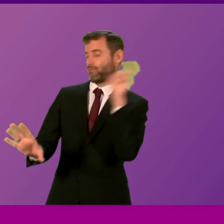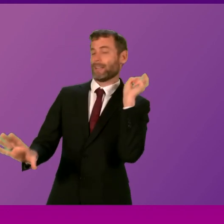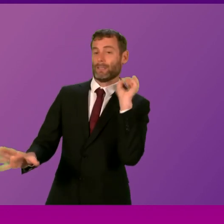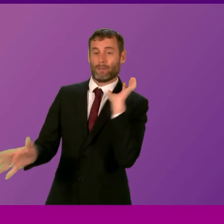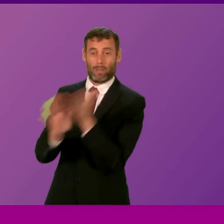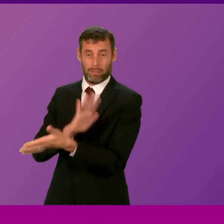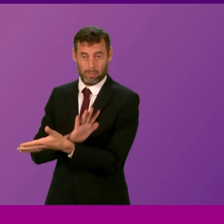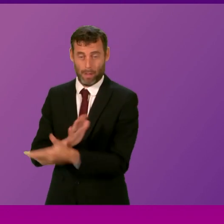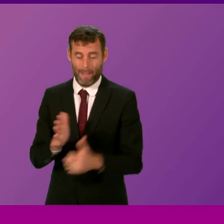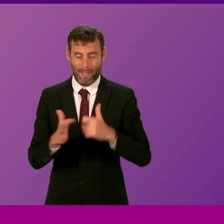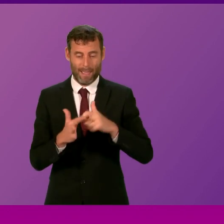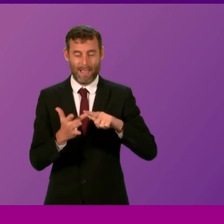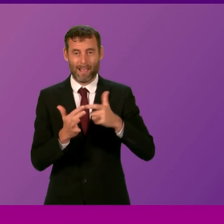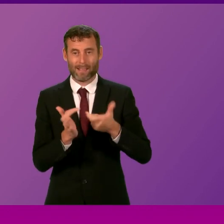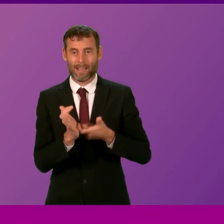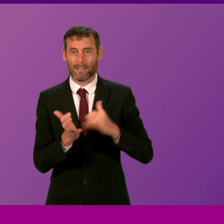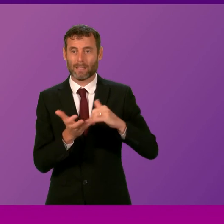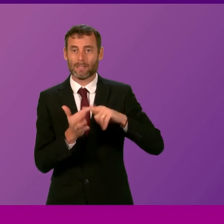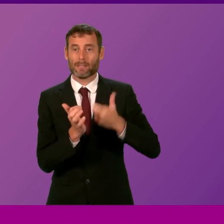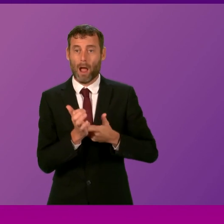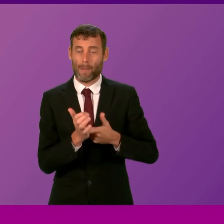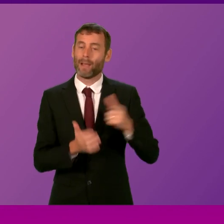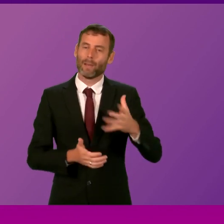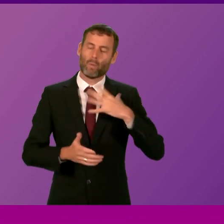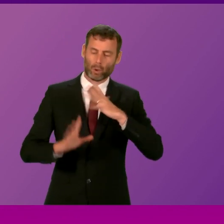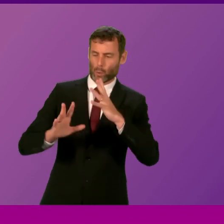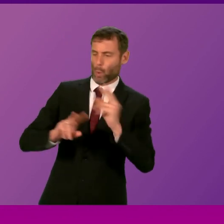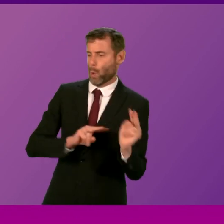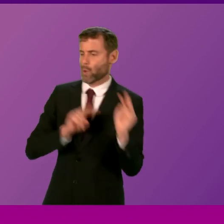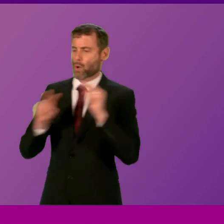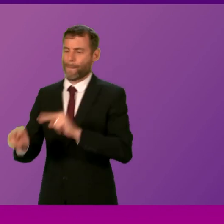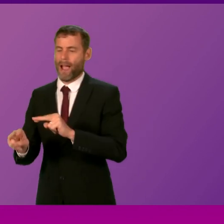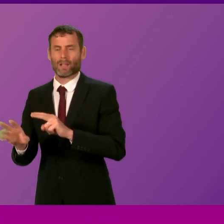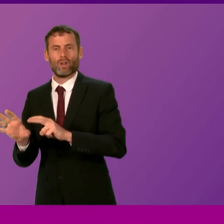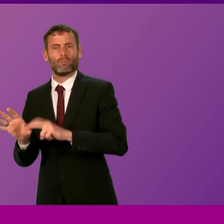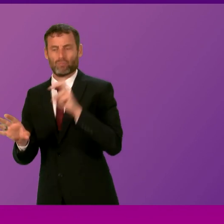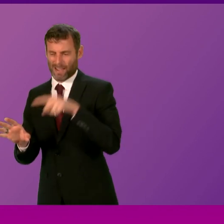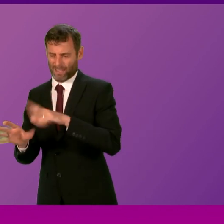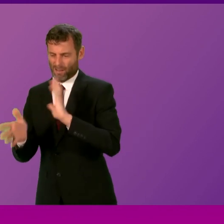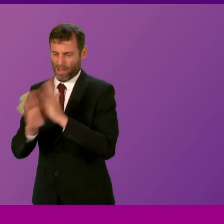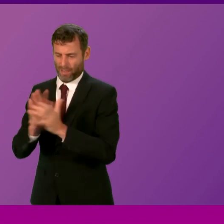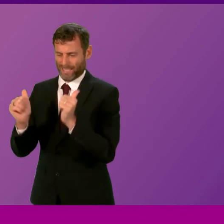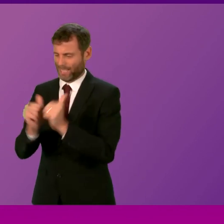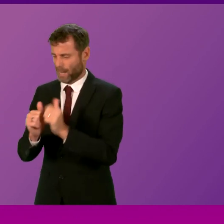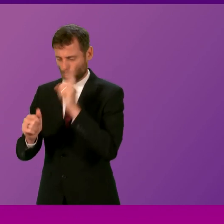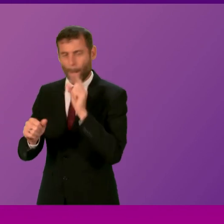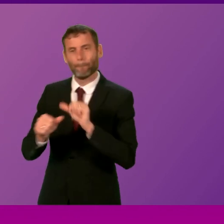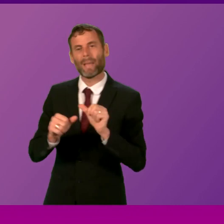tweak that ruinous Brexit, while ruling out a return to the European single market. He